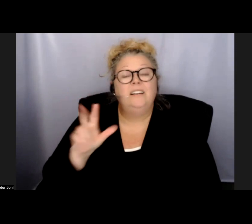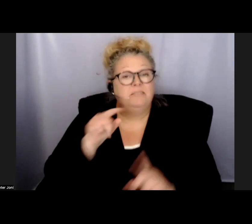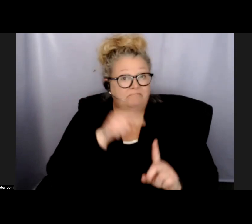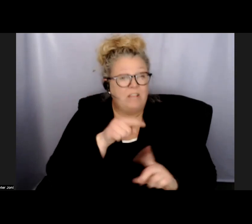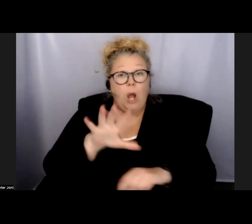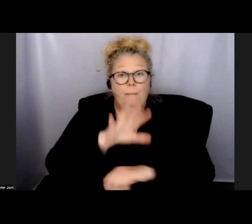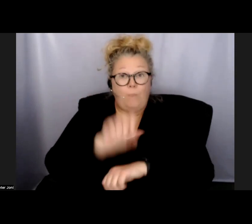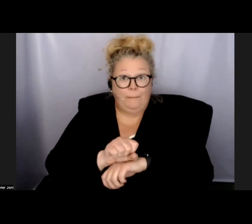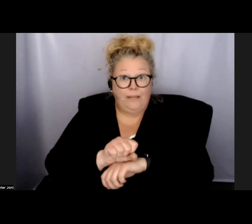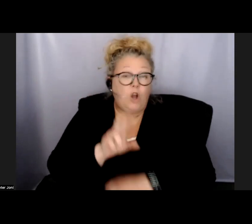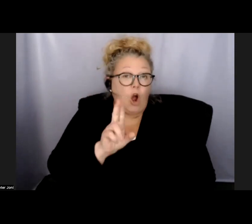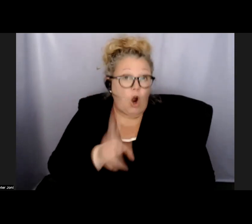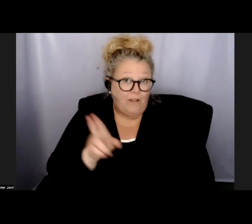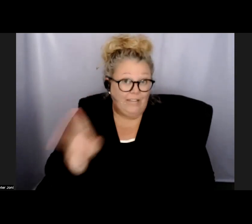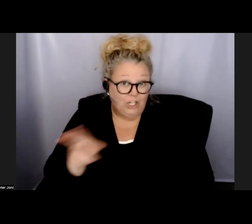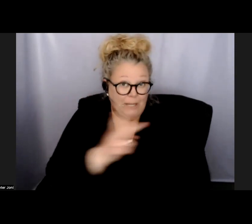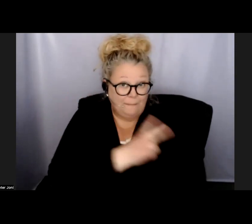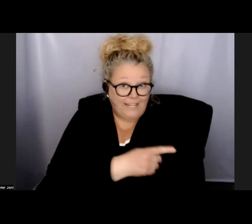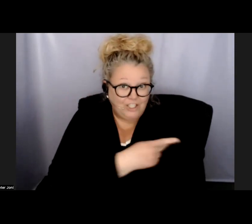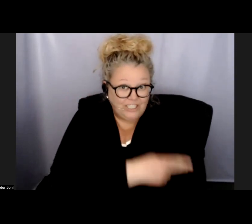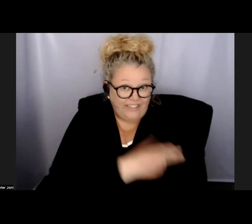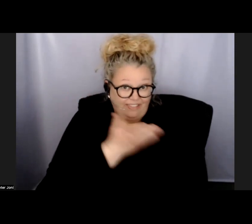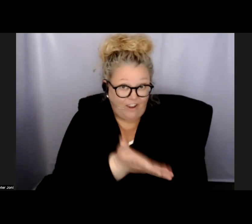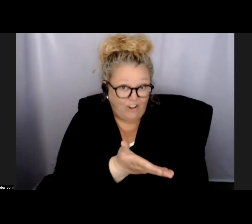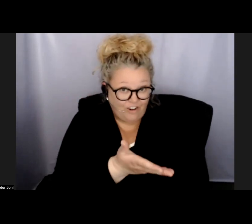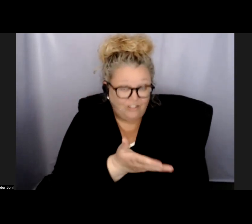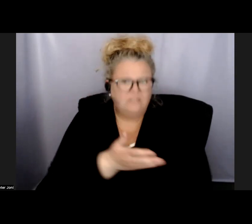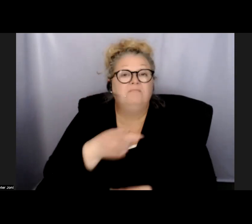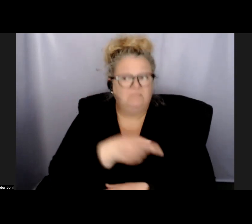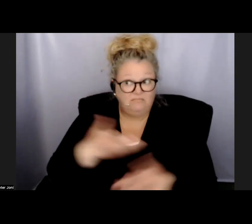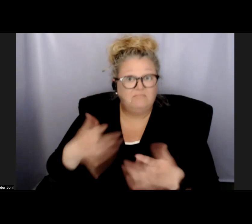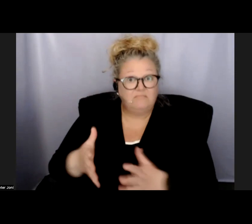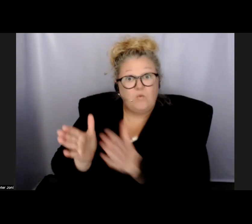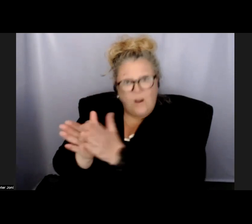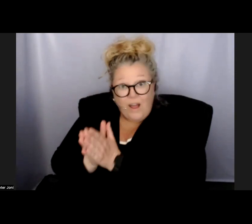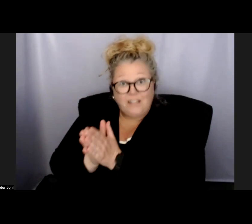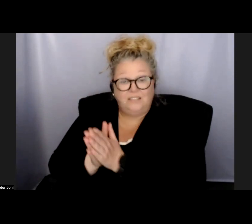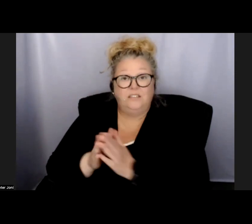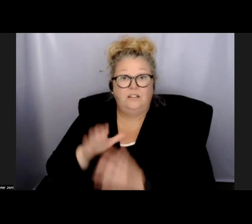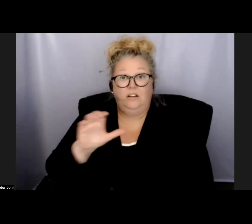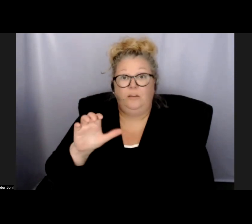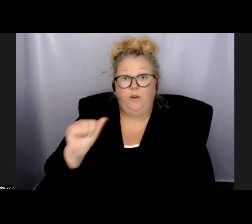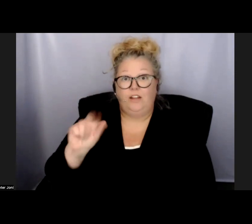of hearing patient is there they've requested communication access real-time translation CART